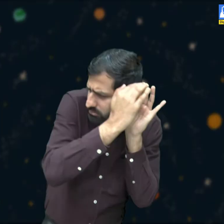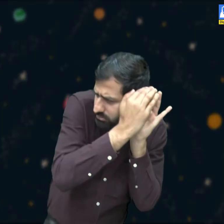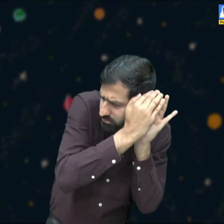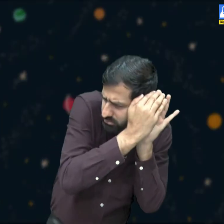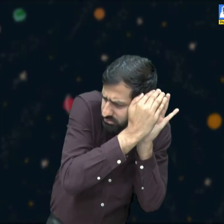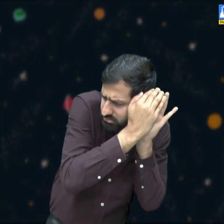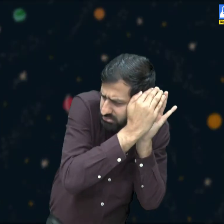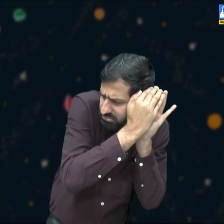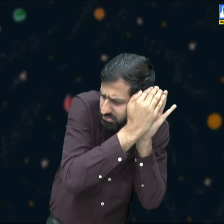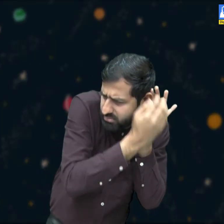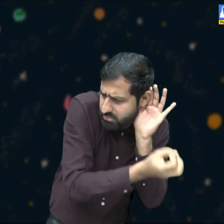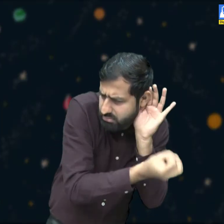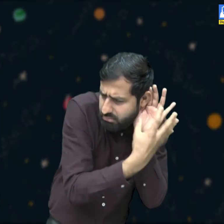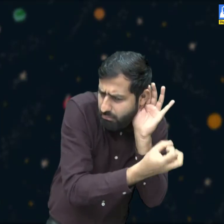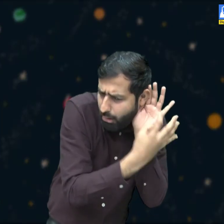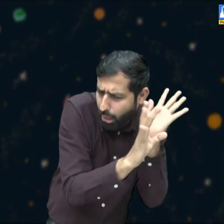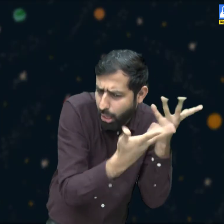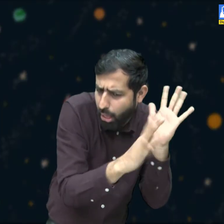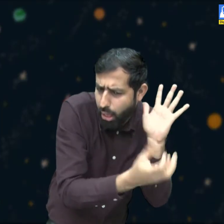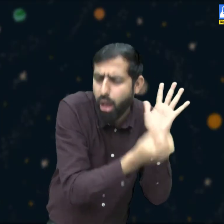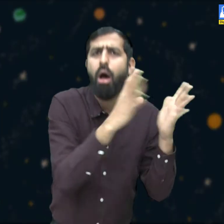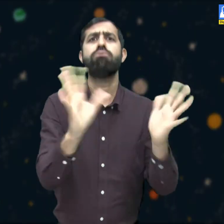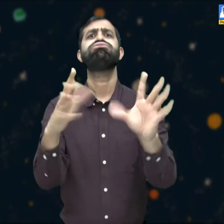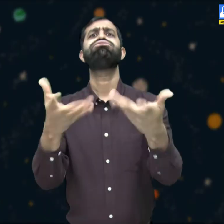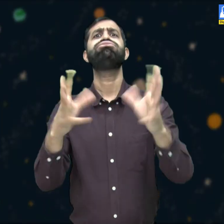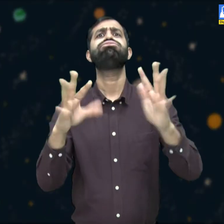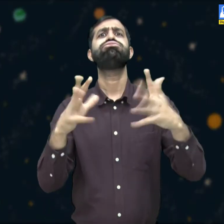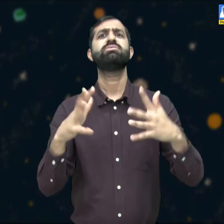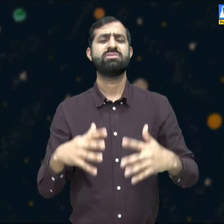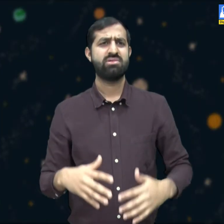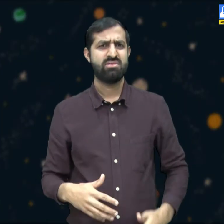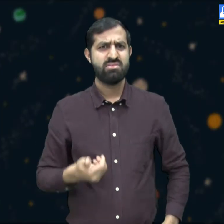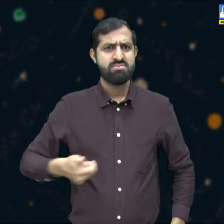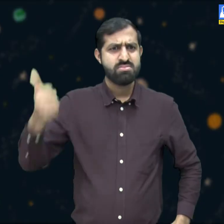All of them tried to listen to it but they did not hear anything.